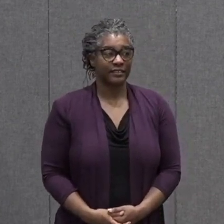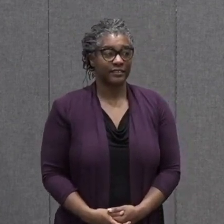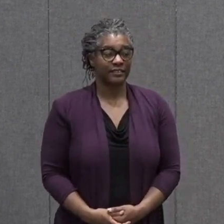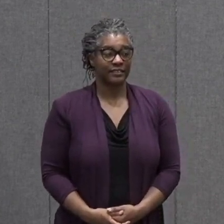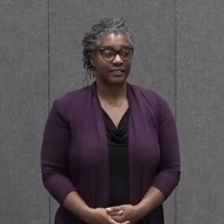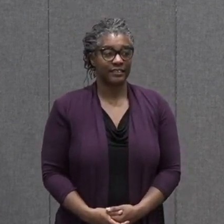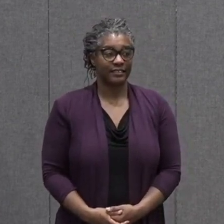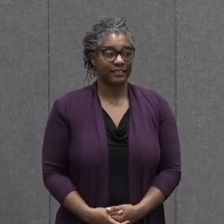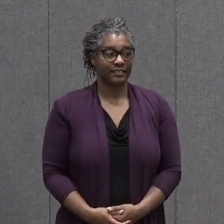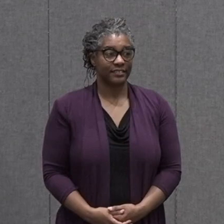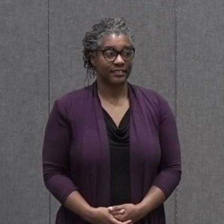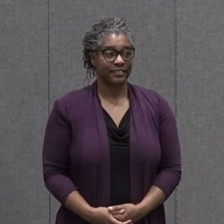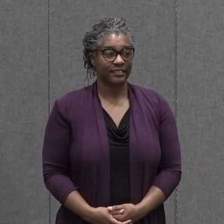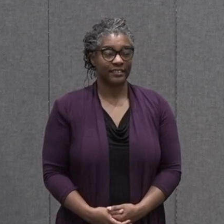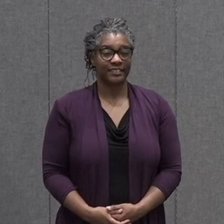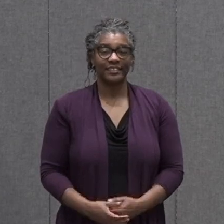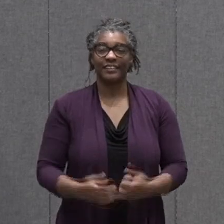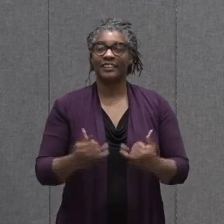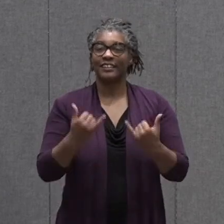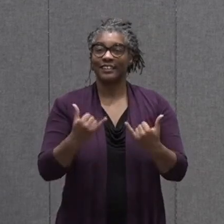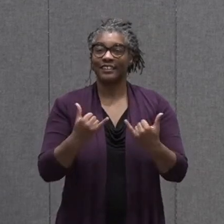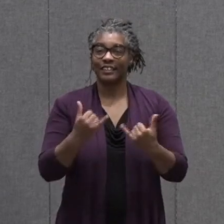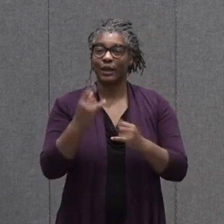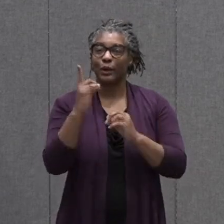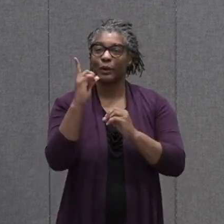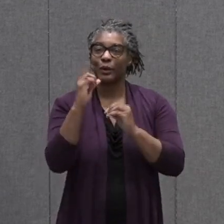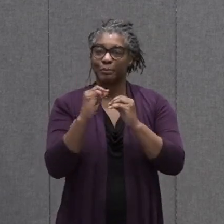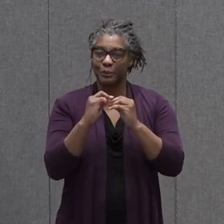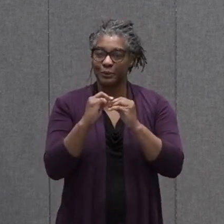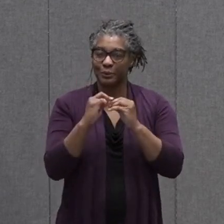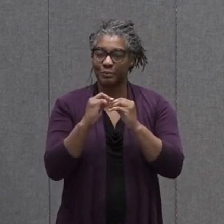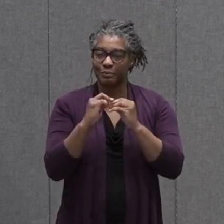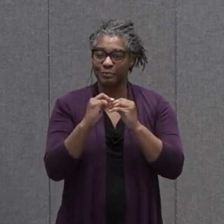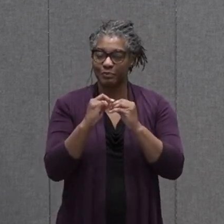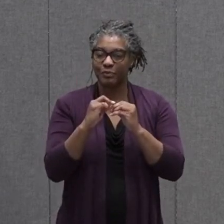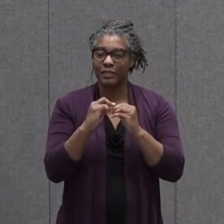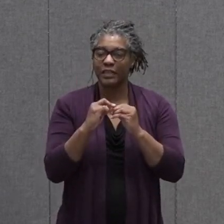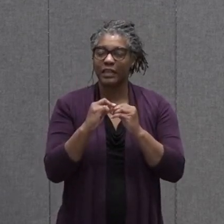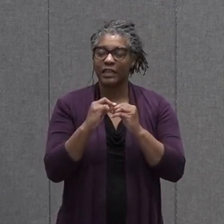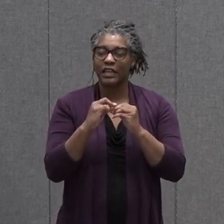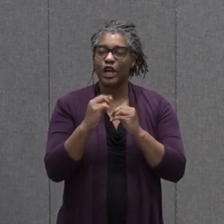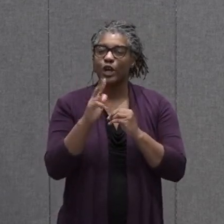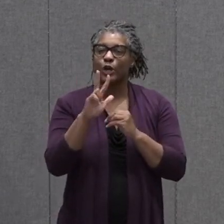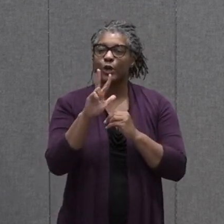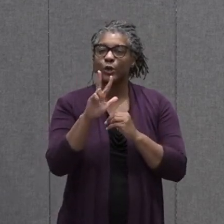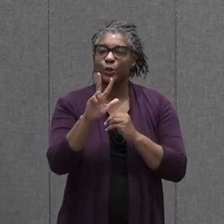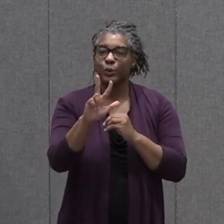Let's do one more, with three letters. Can you think of a word we can make with three letters?